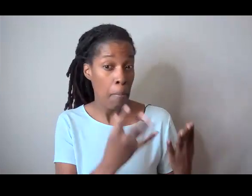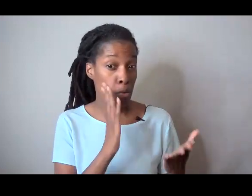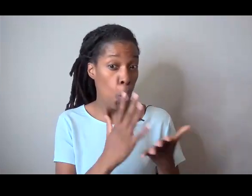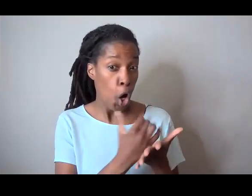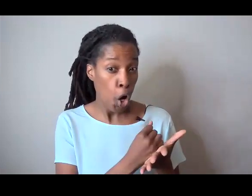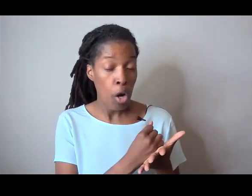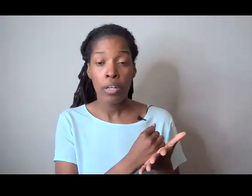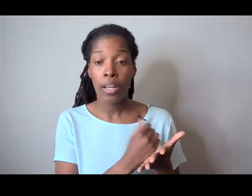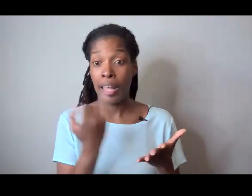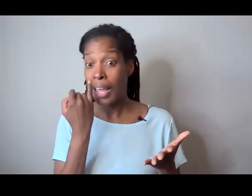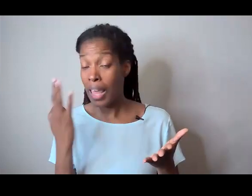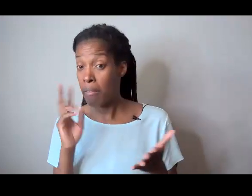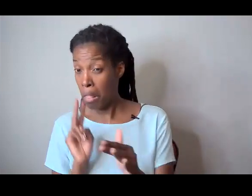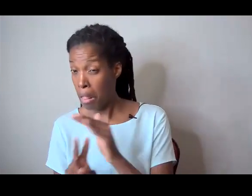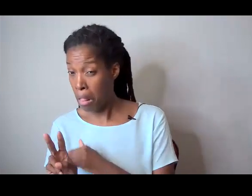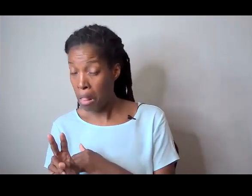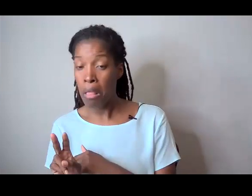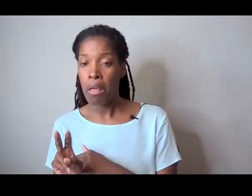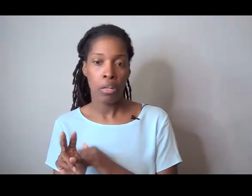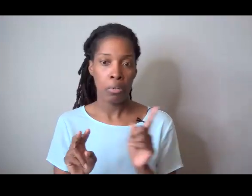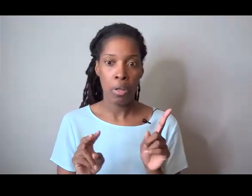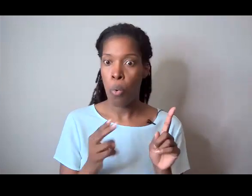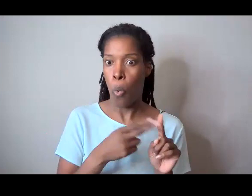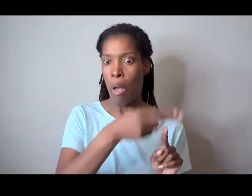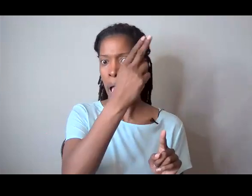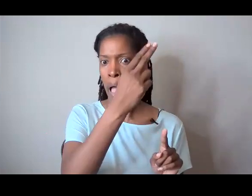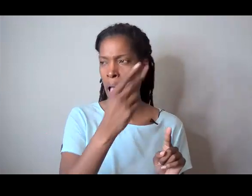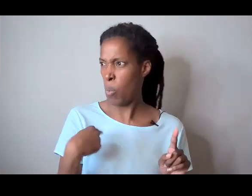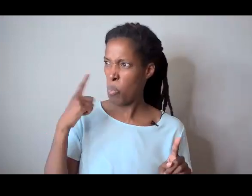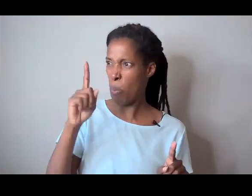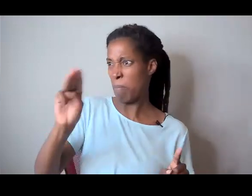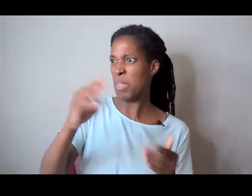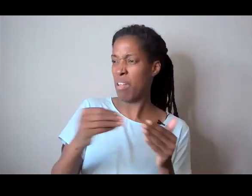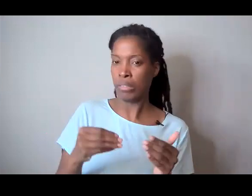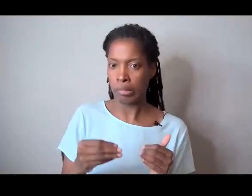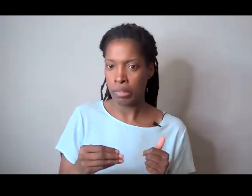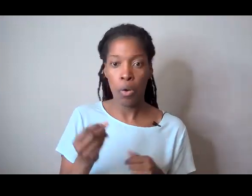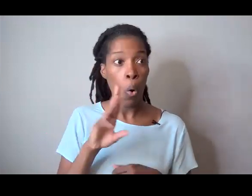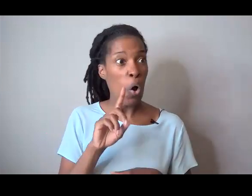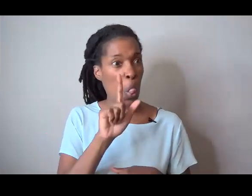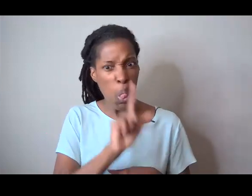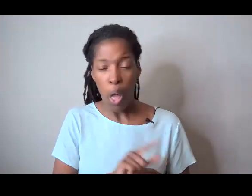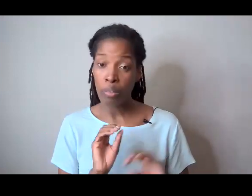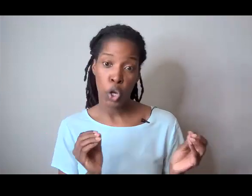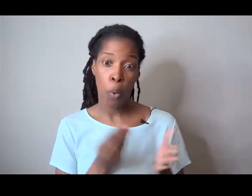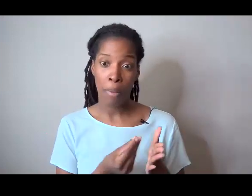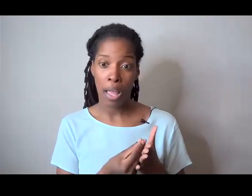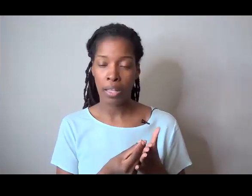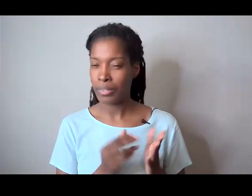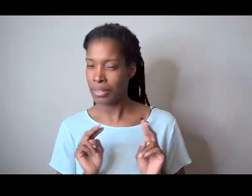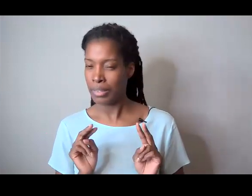And the second thing is you should report a business tax return.